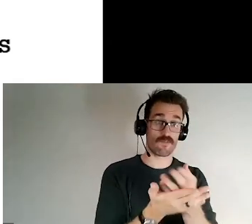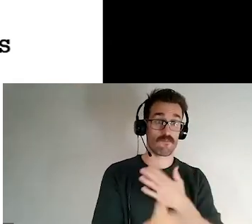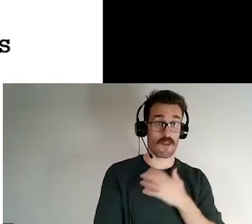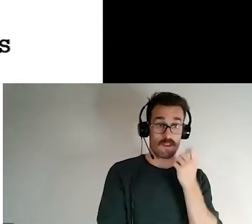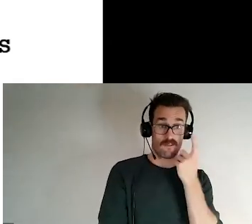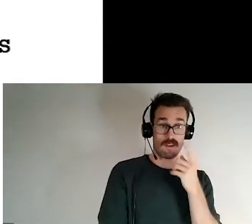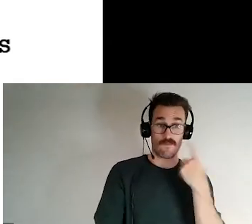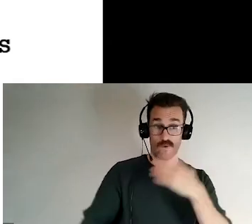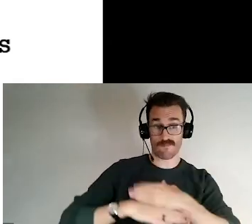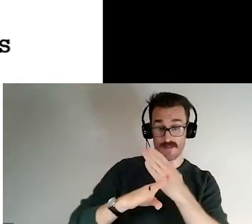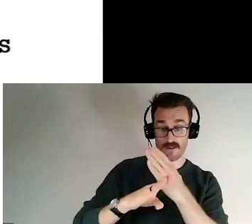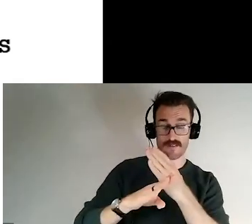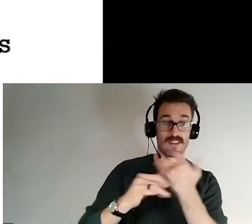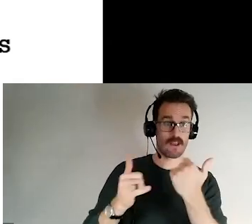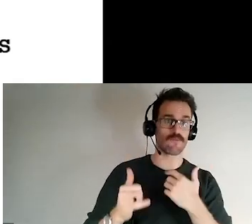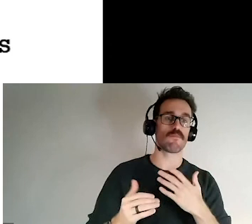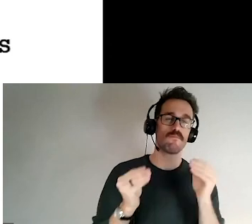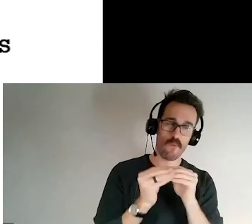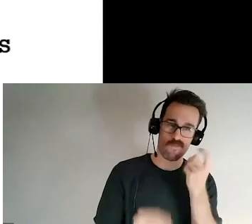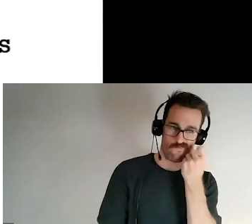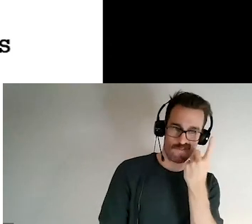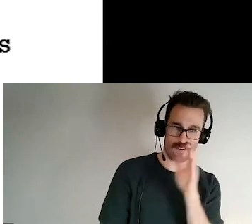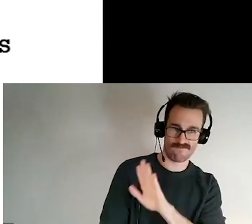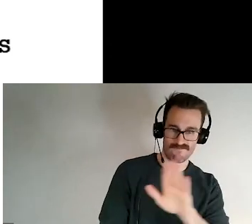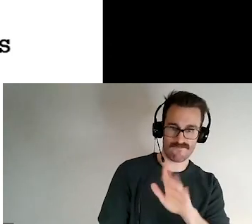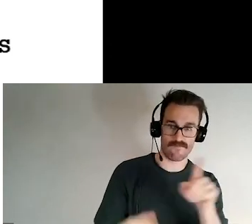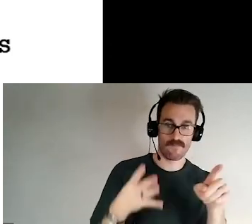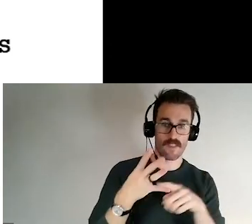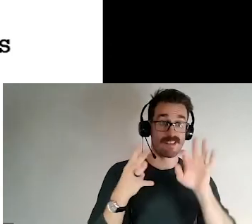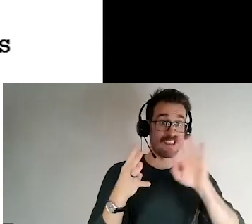by people with arthritis and 99% said they would recommend this resource to others.